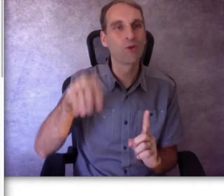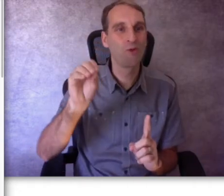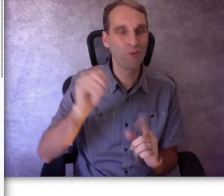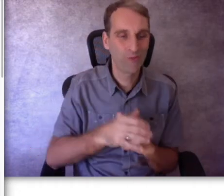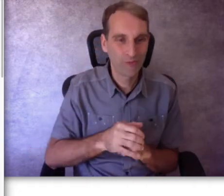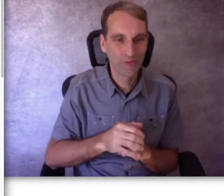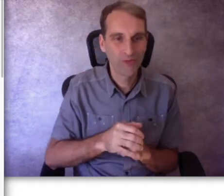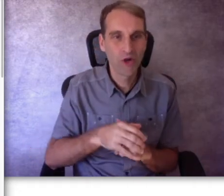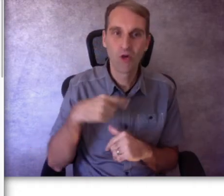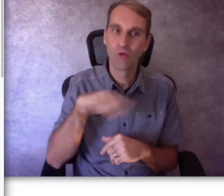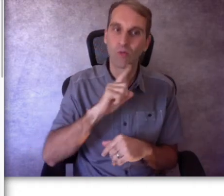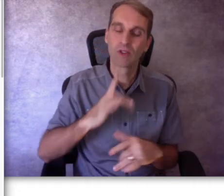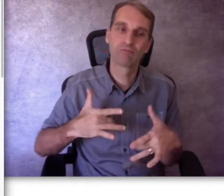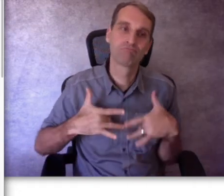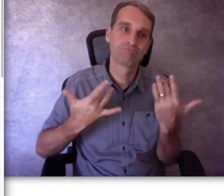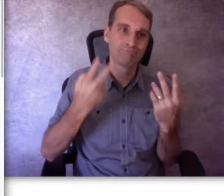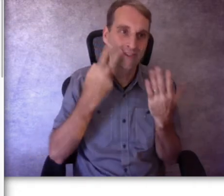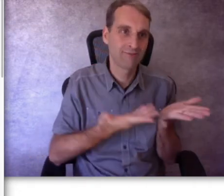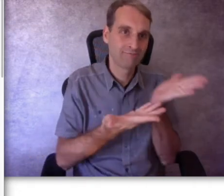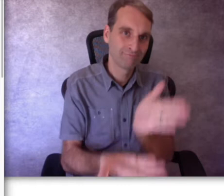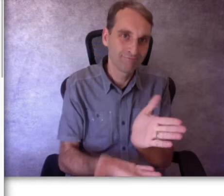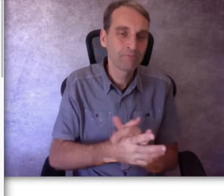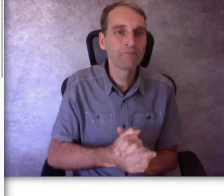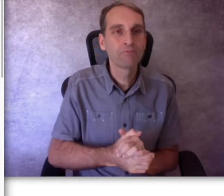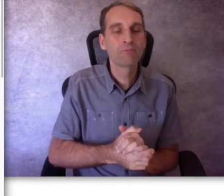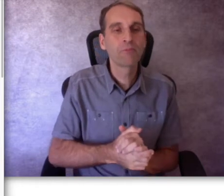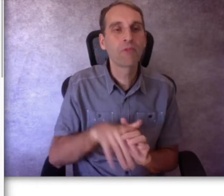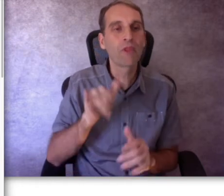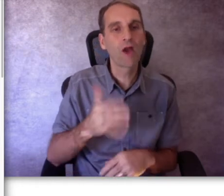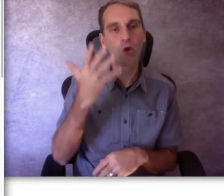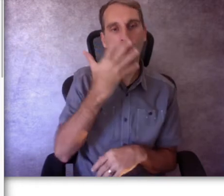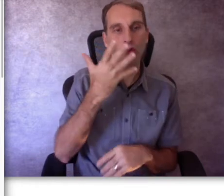This is our DSDJ 2.0 and we're proud to present it to you today.